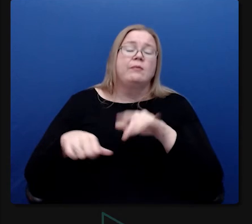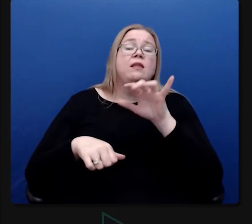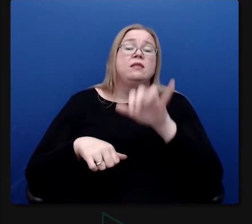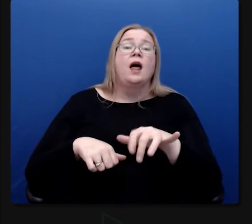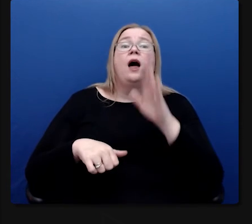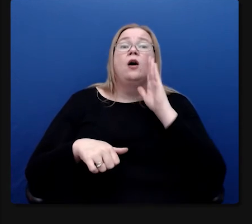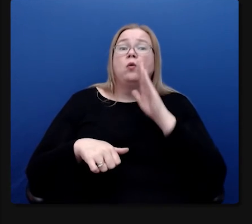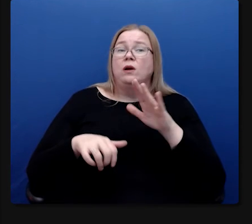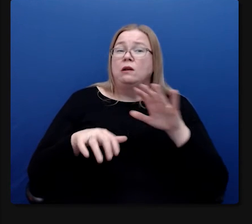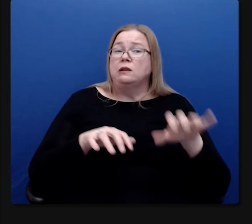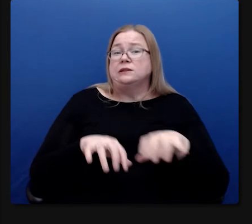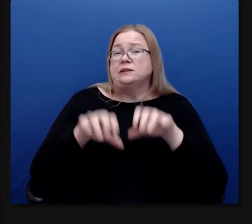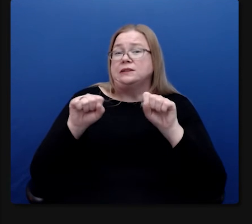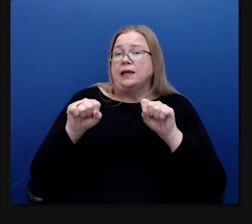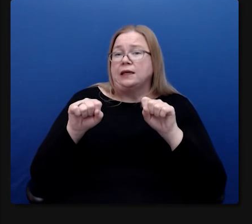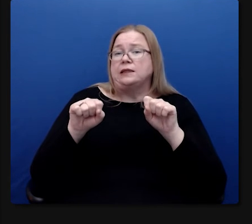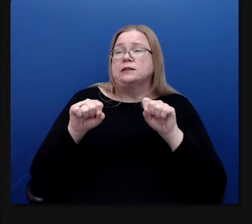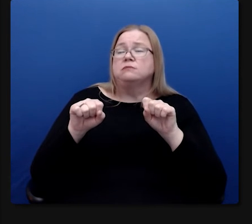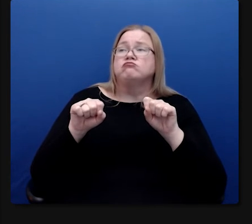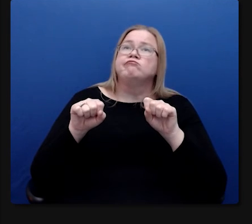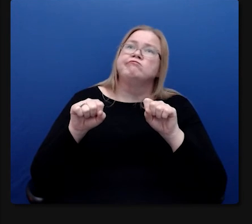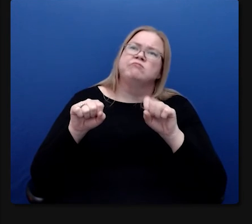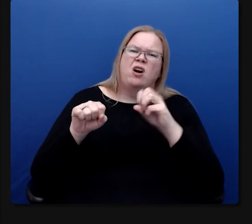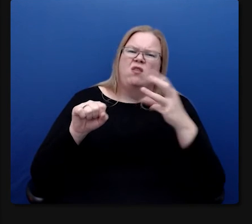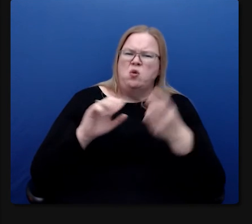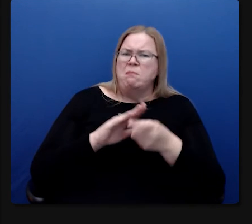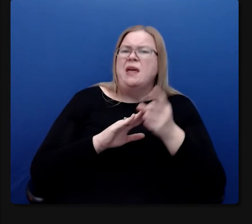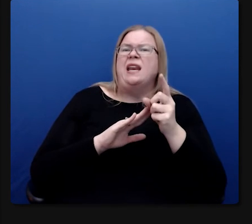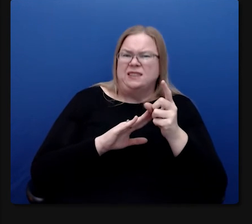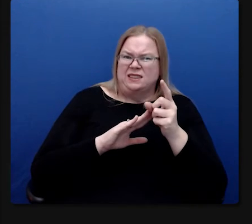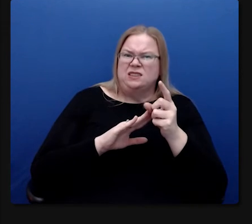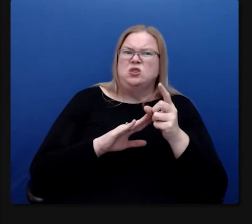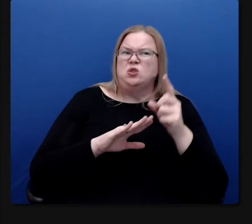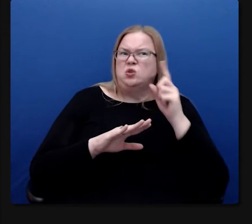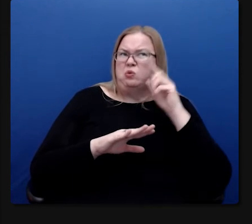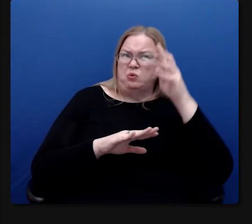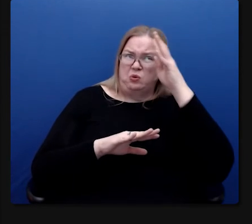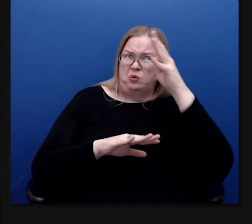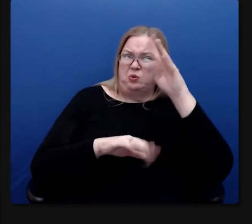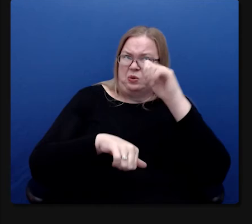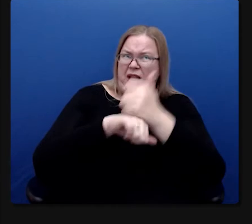This is going to take a few minutes to create the machine.